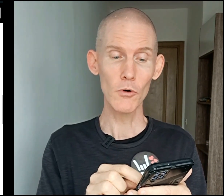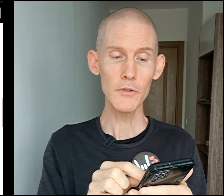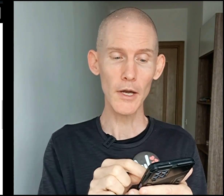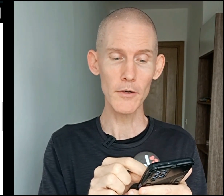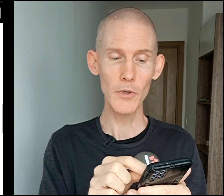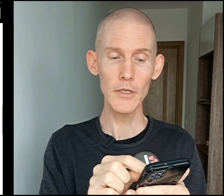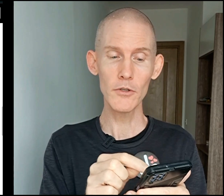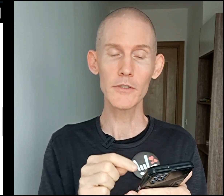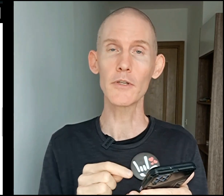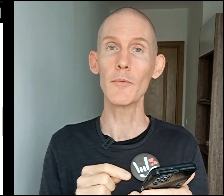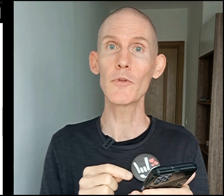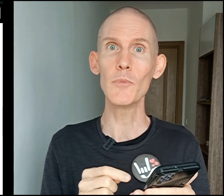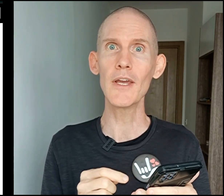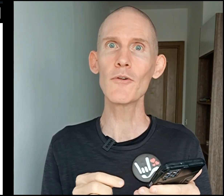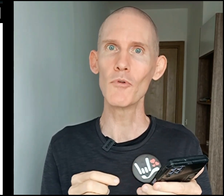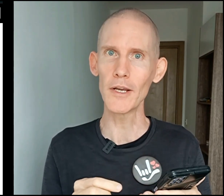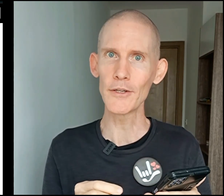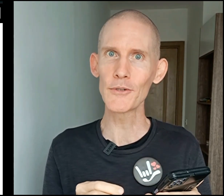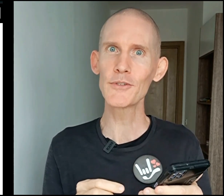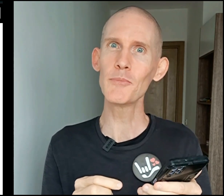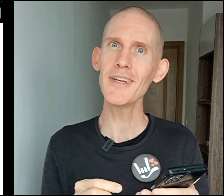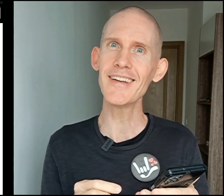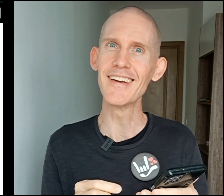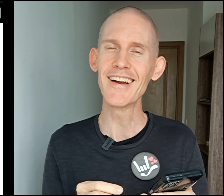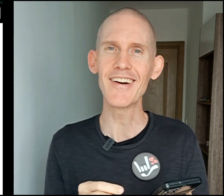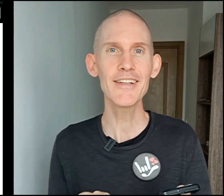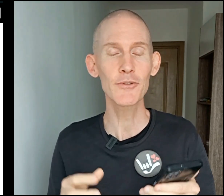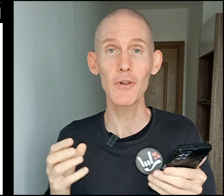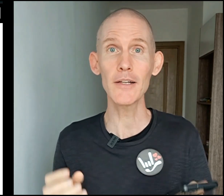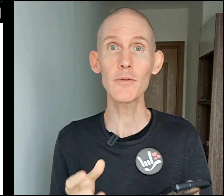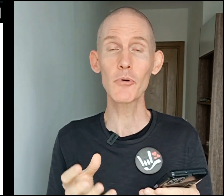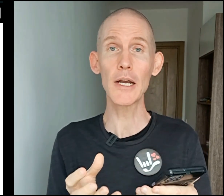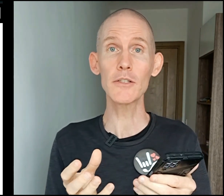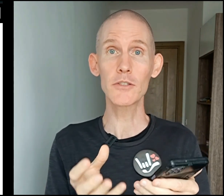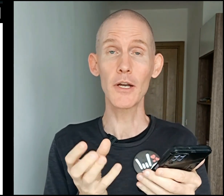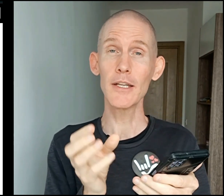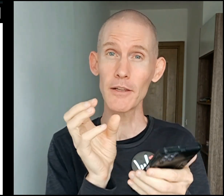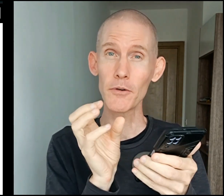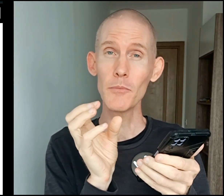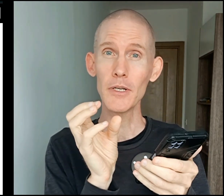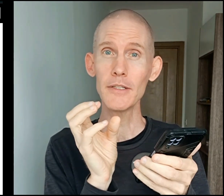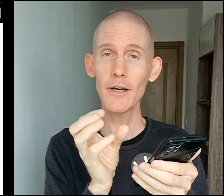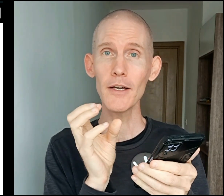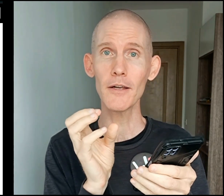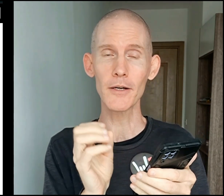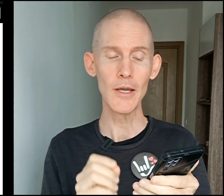scroll down a bit and you can sign with me at regular speed alright, so lots of practice signing that little mini dialogue